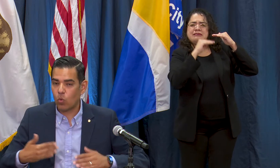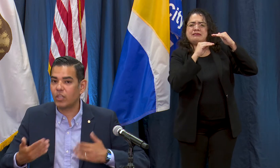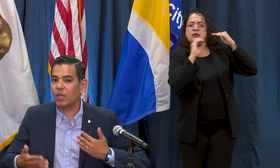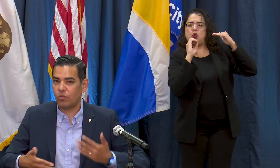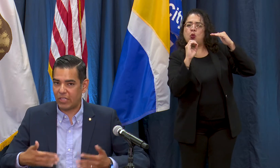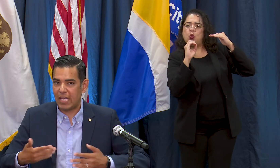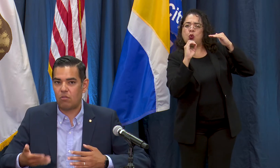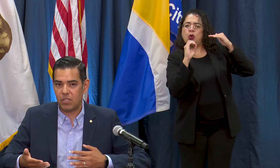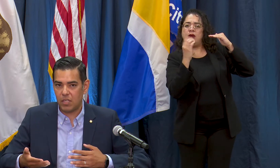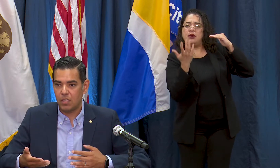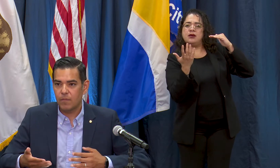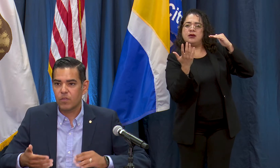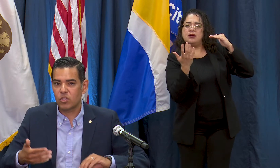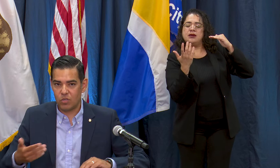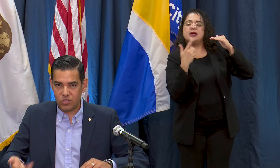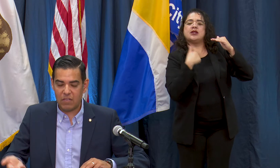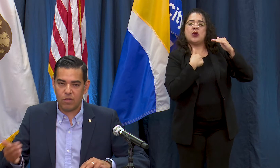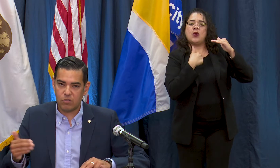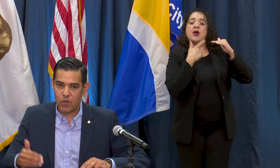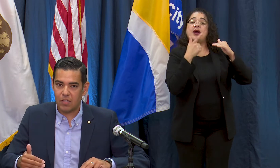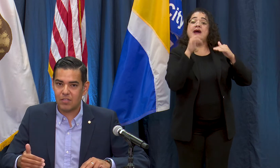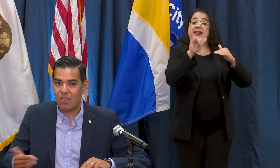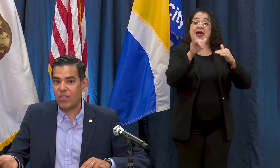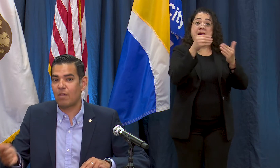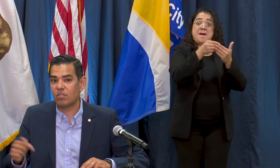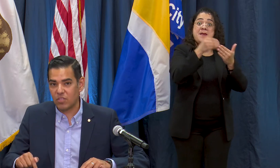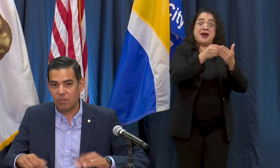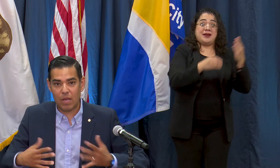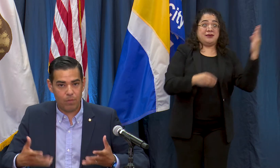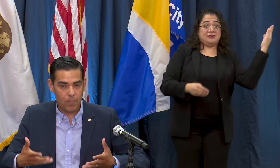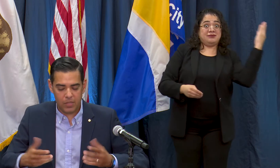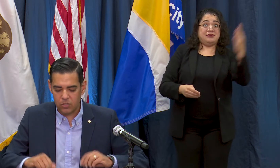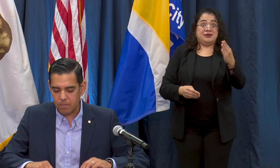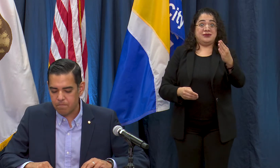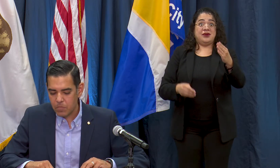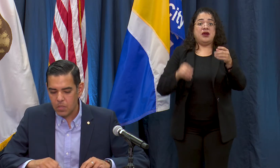working with the county to receive those funds that they received by population